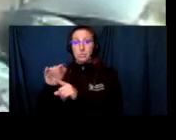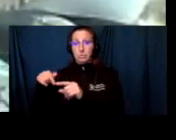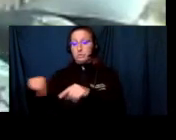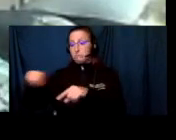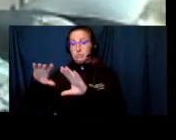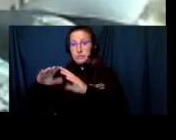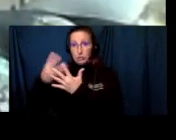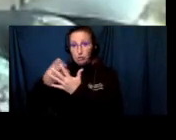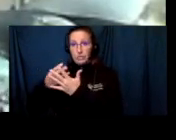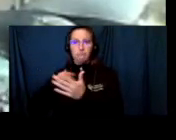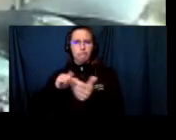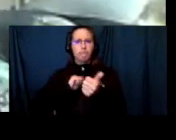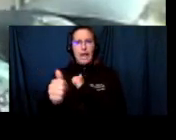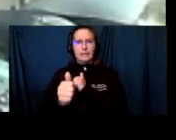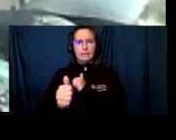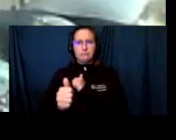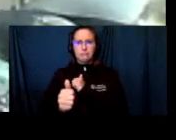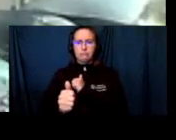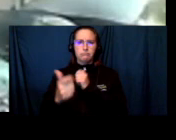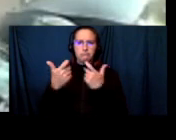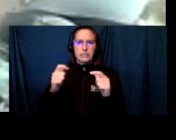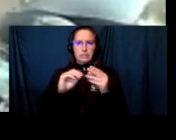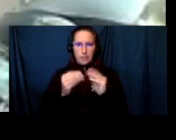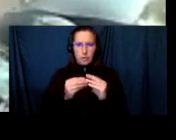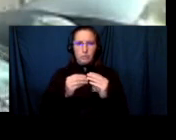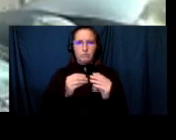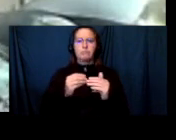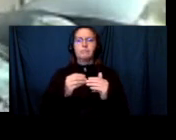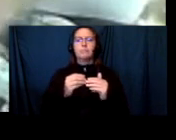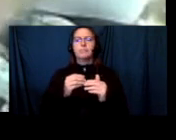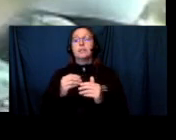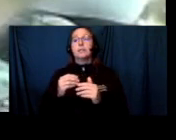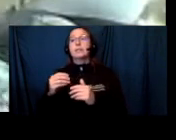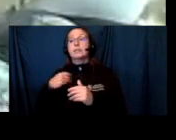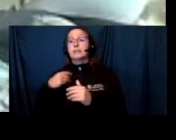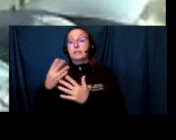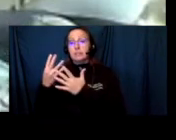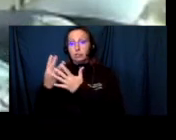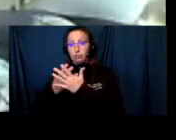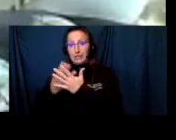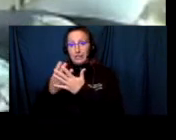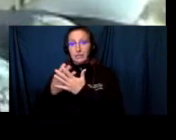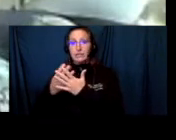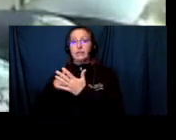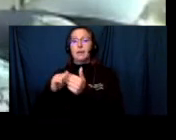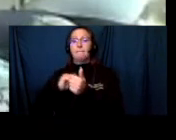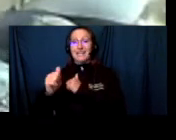prior to hospital discharge, a good chunk screen that passed that second screening as an outpatient.